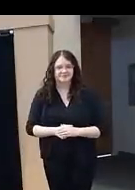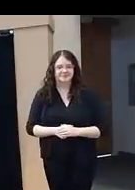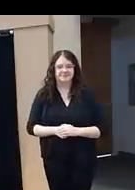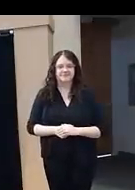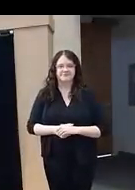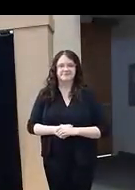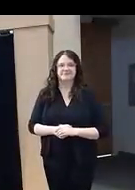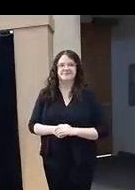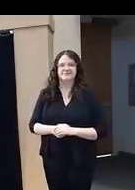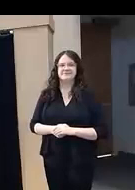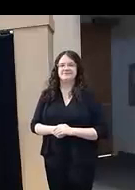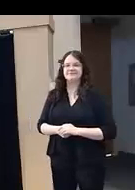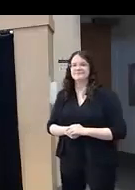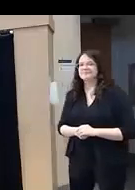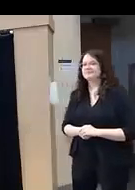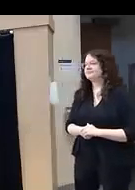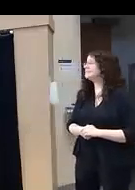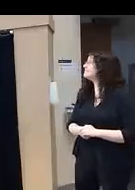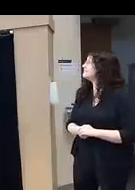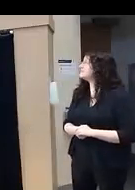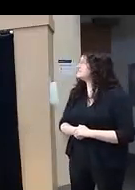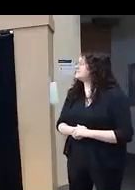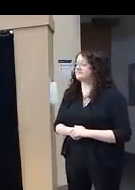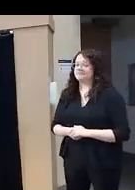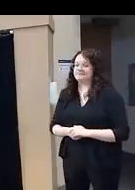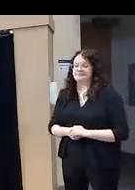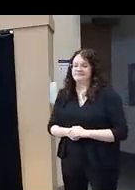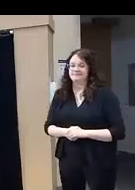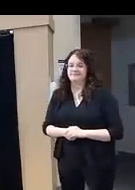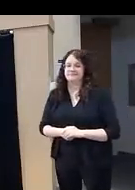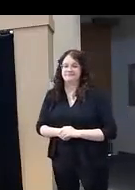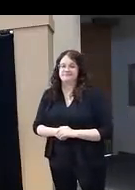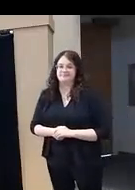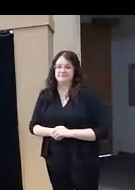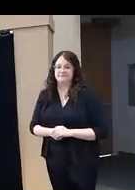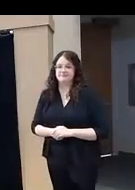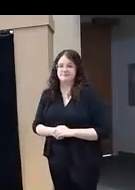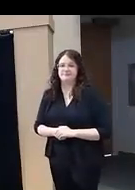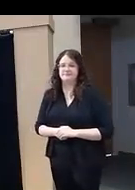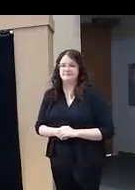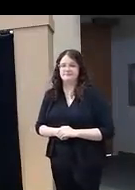of programs and services that are at the interface between Psychiatry and general